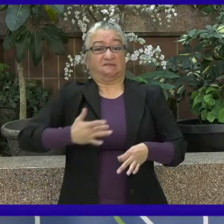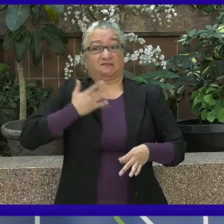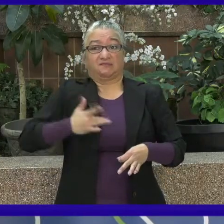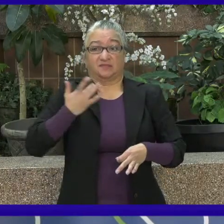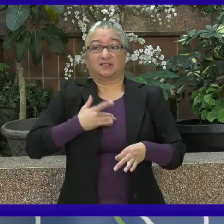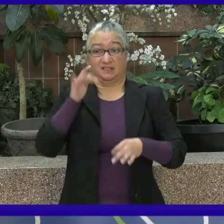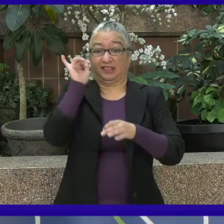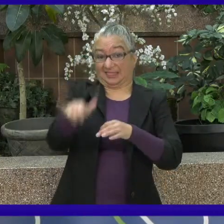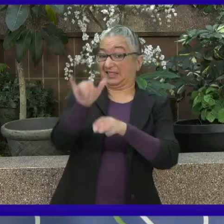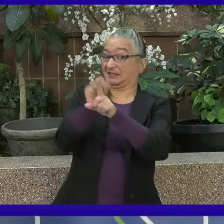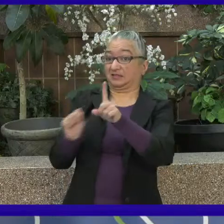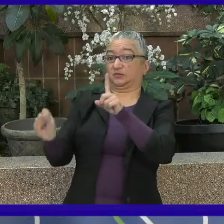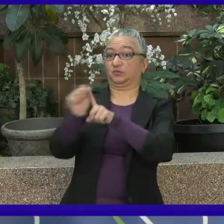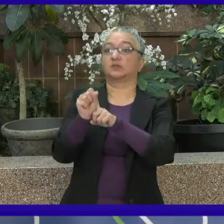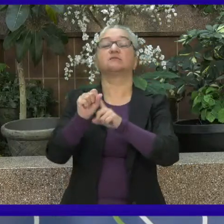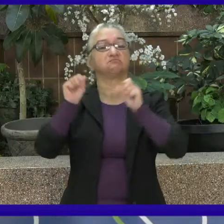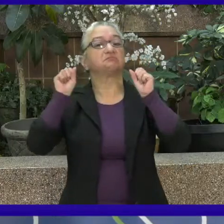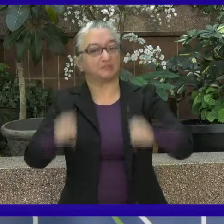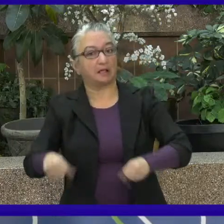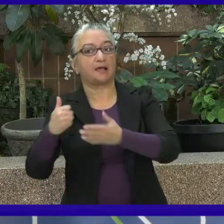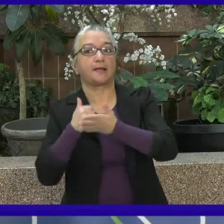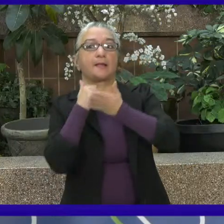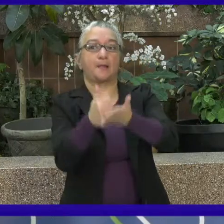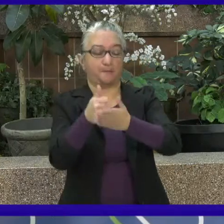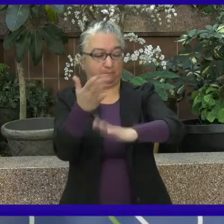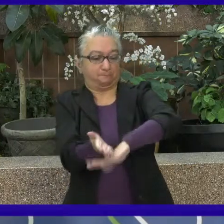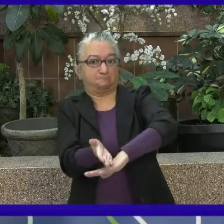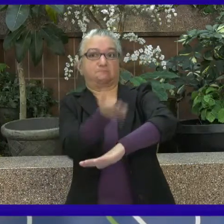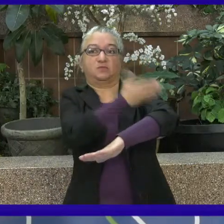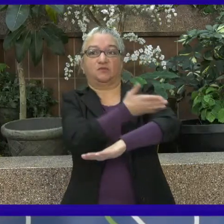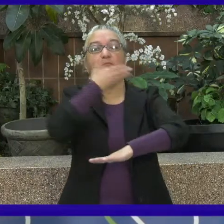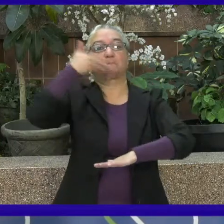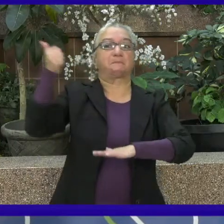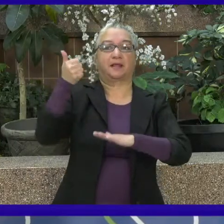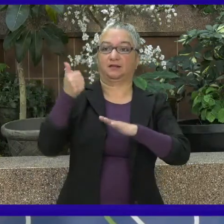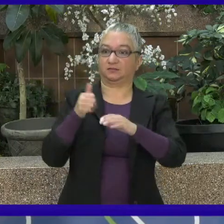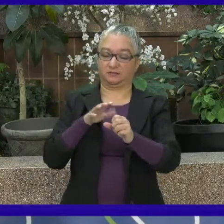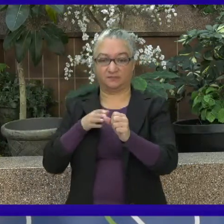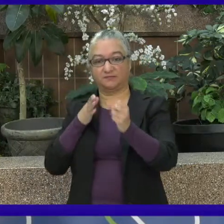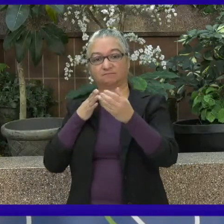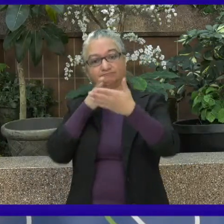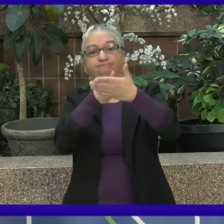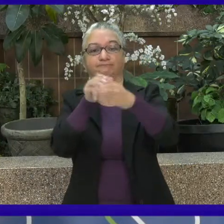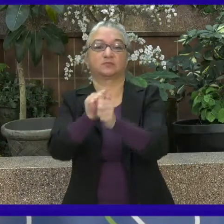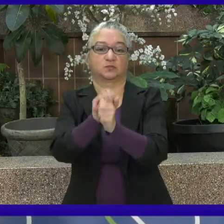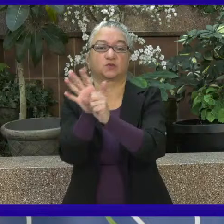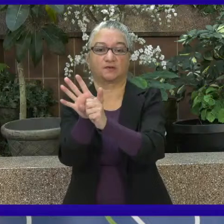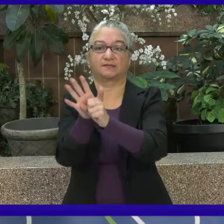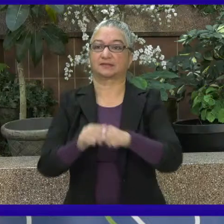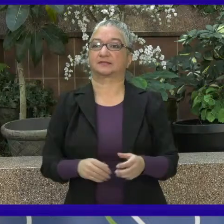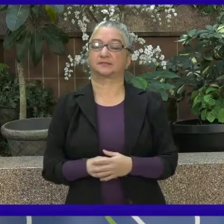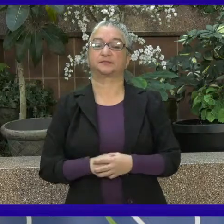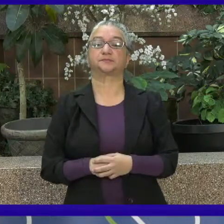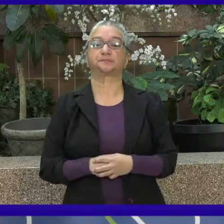difference but i gave it up because i did not want to be responsible for making any patients sick